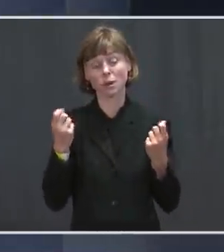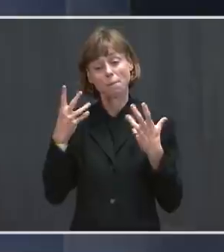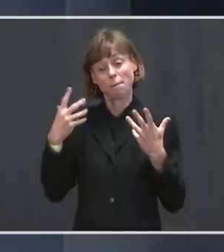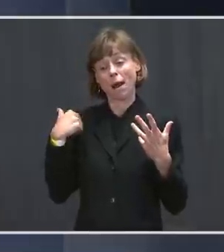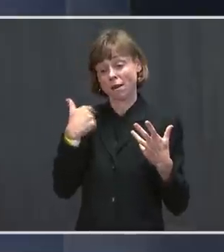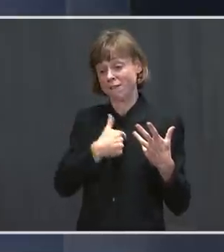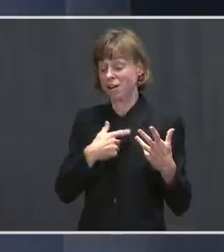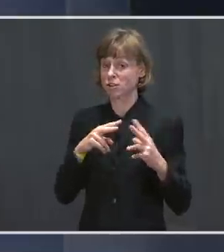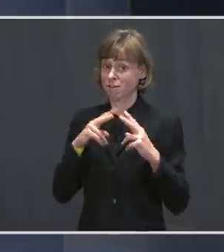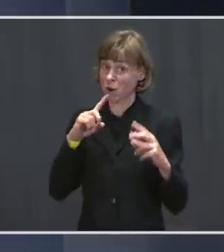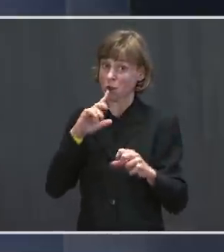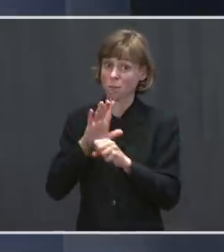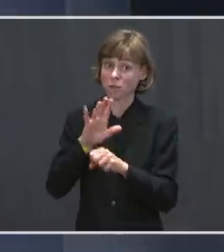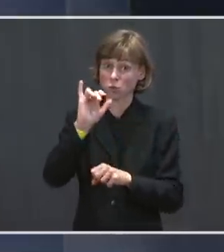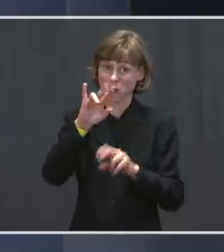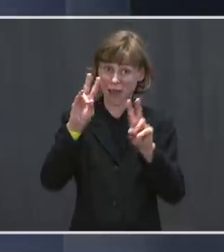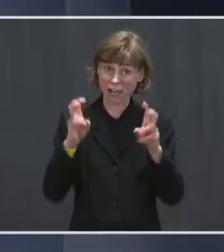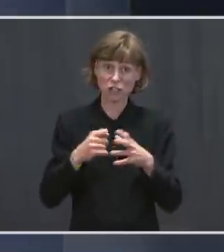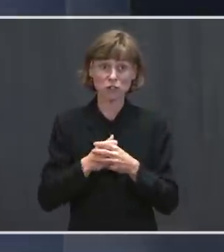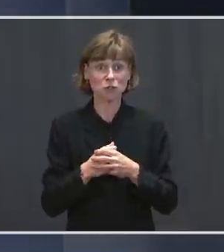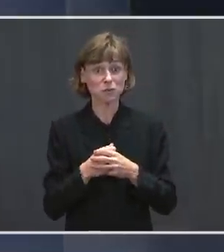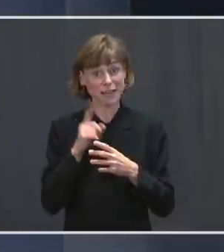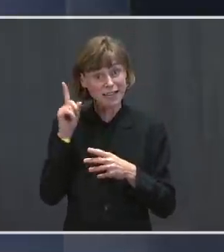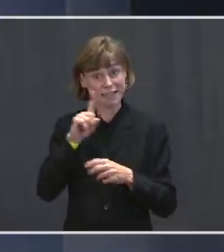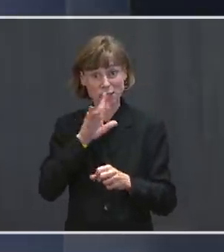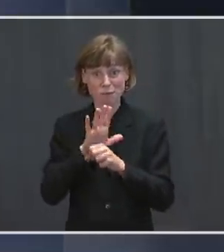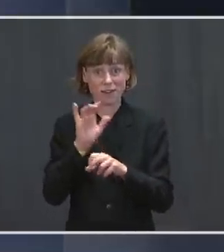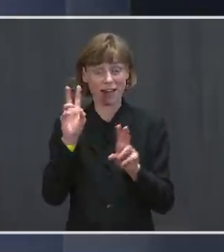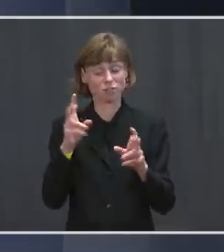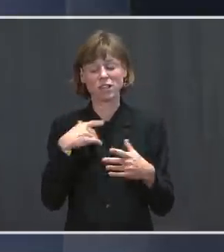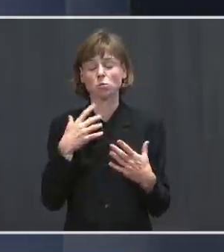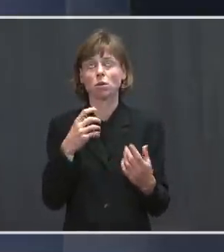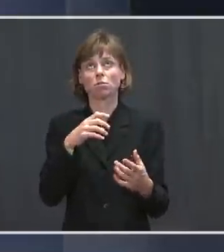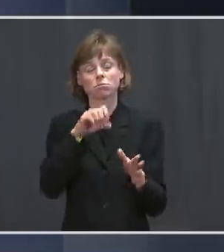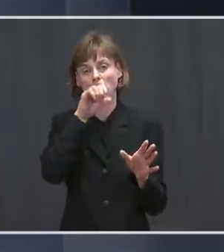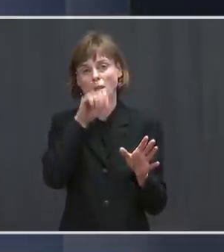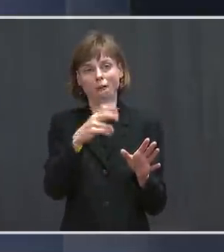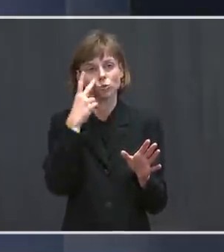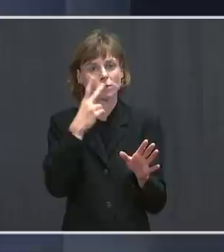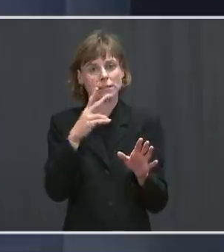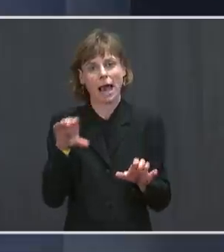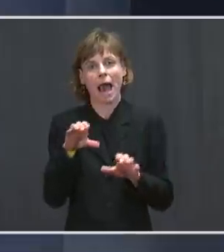and I think he would love to see action on additional gun safety measures